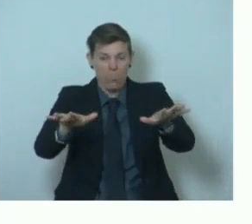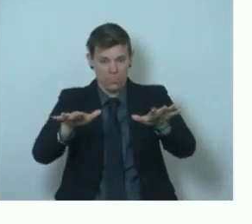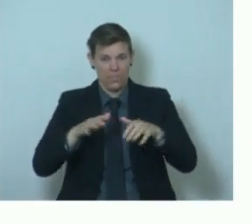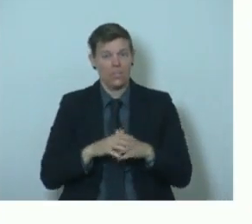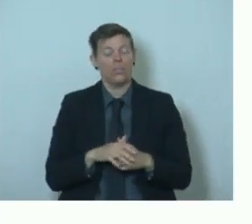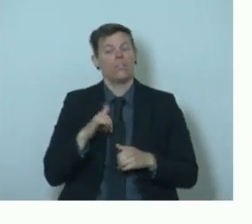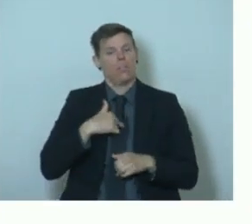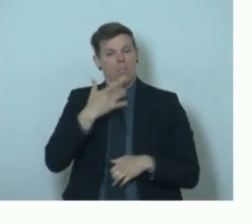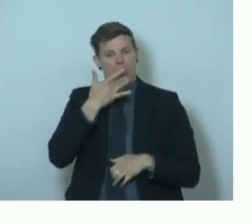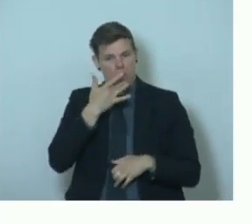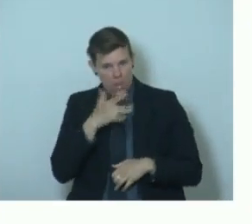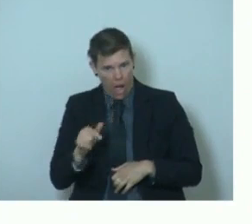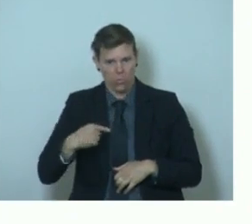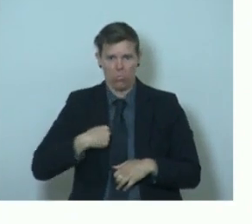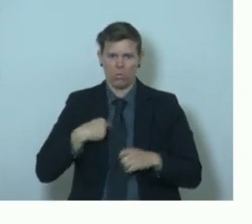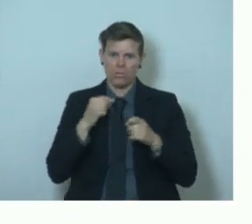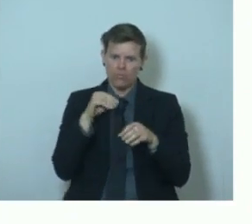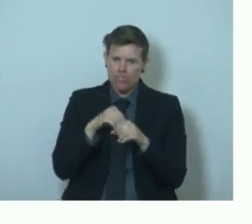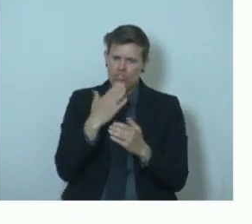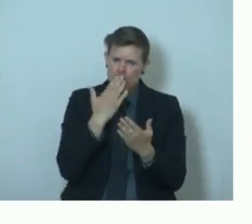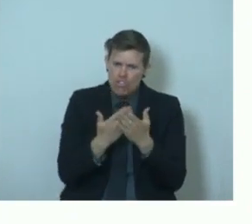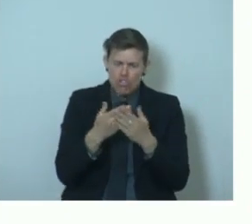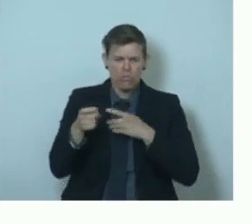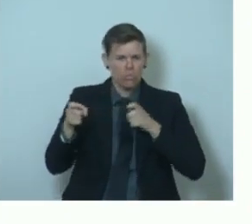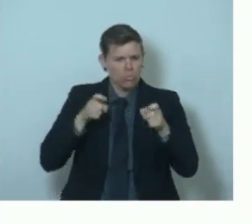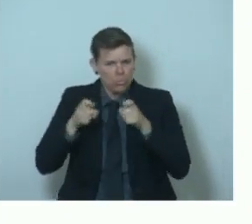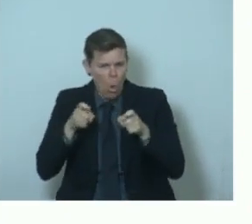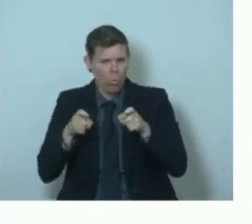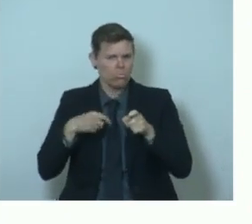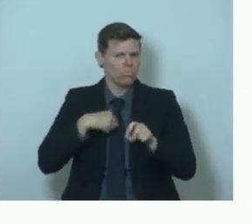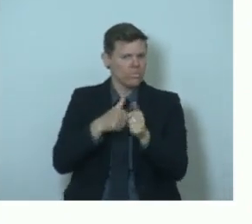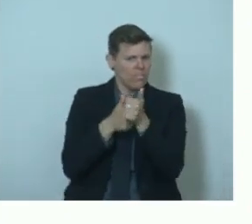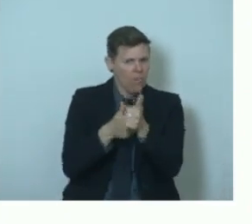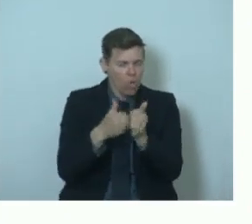WE ARE GETTING CONTROL OF THE VIRUS.